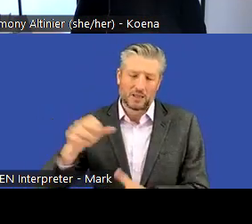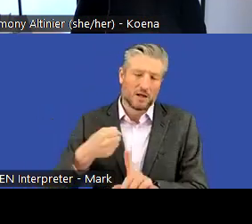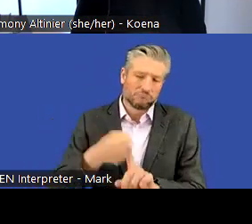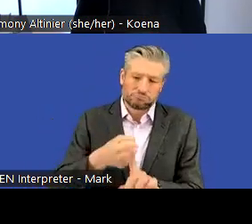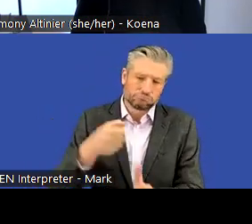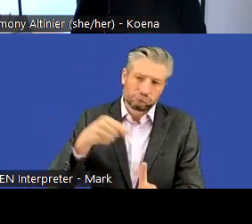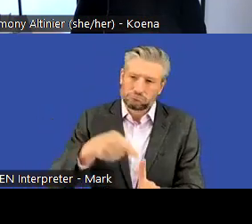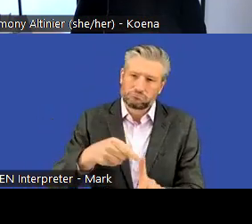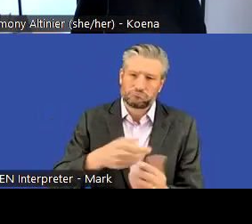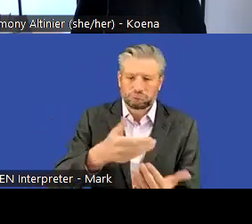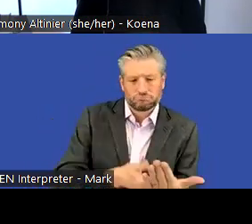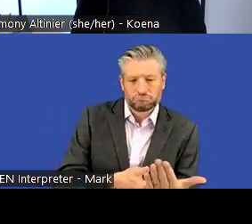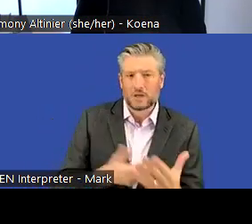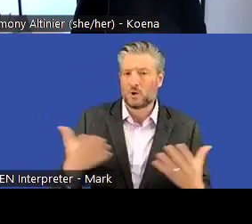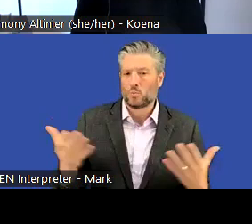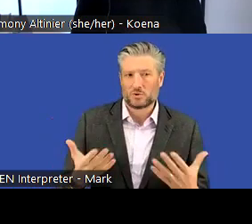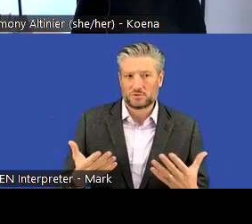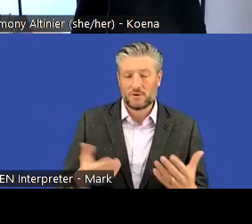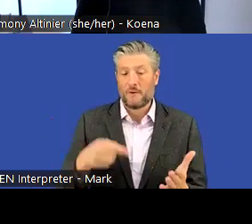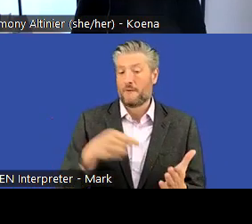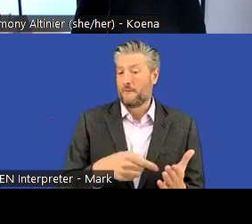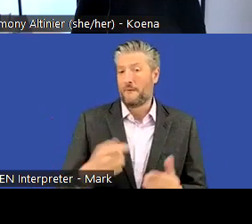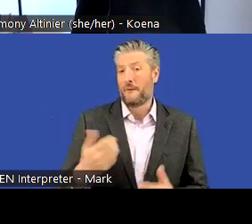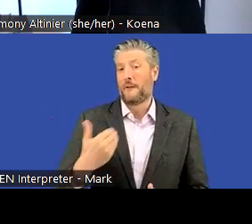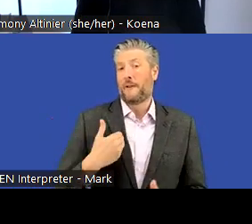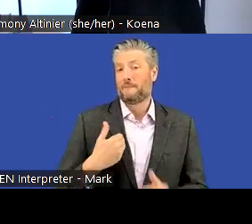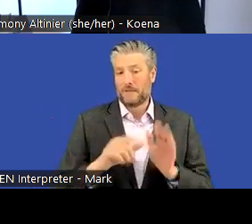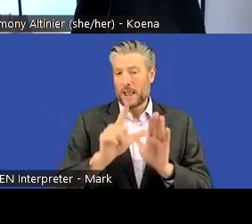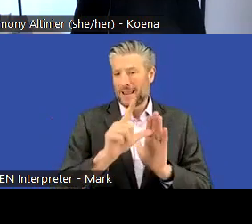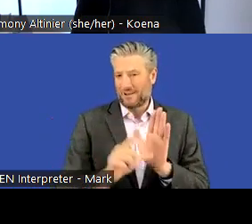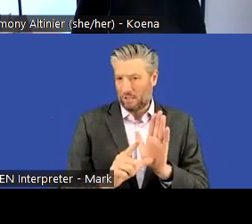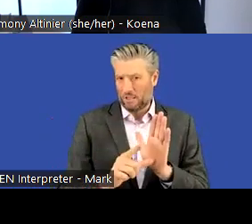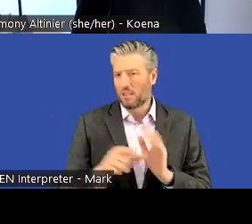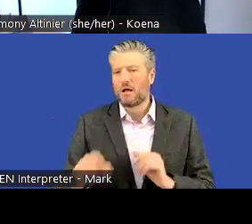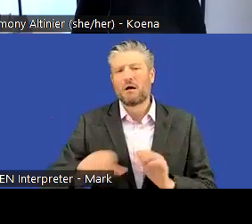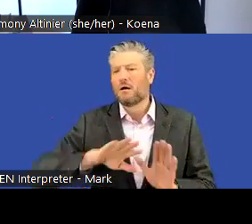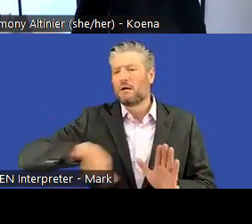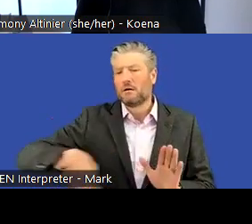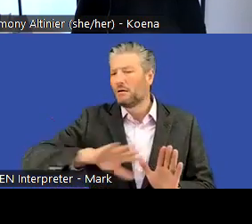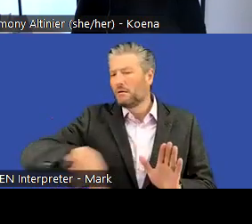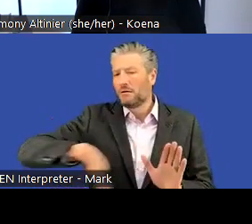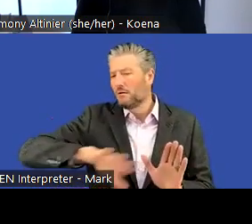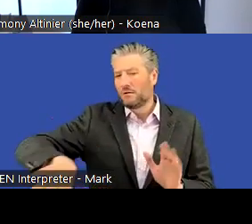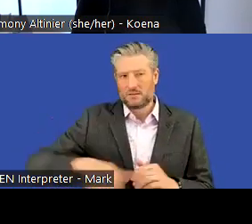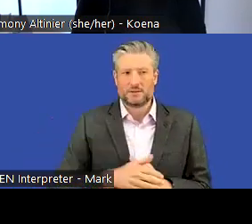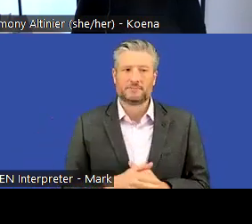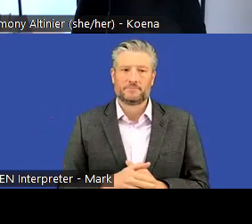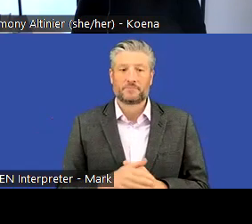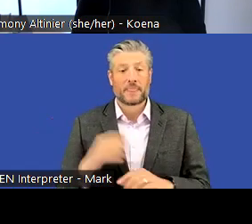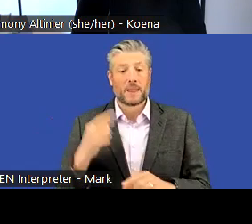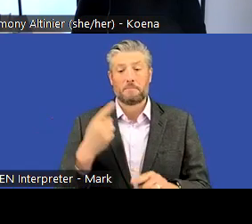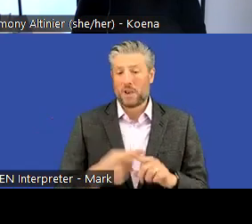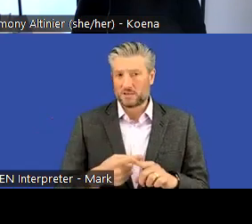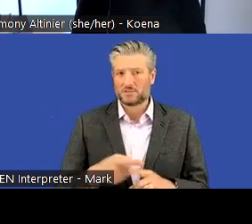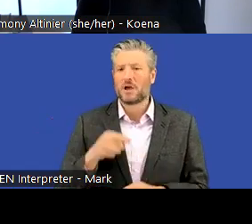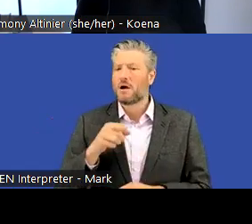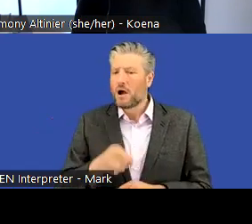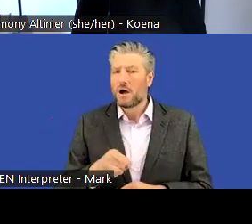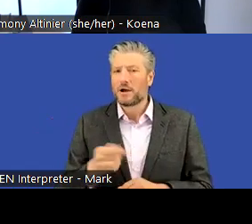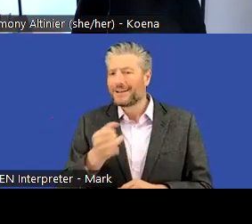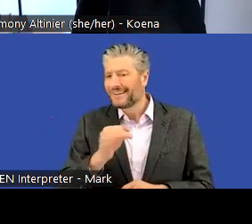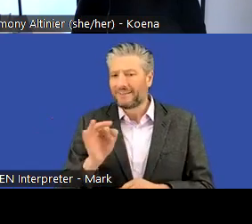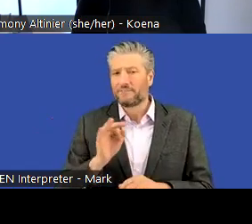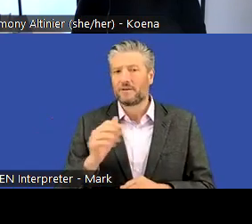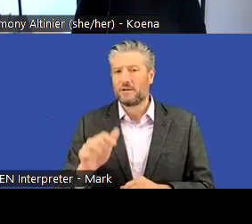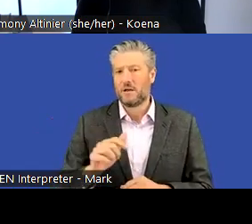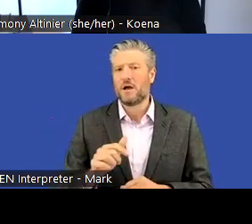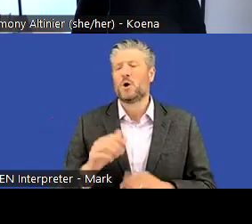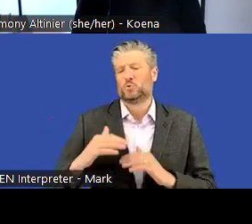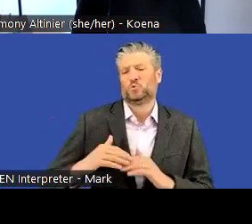new legal exemptions, the introduction of derogation for a disproportionate burden.